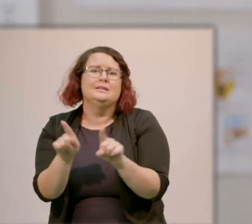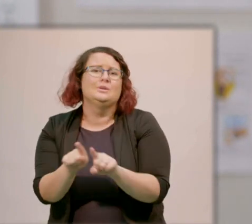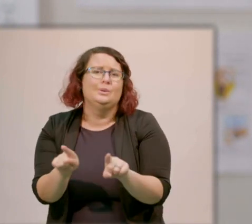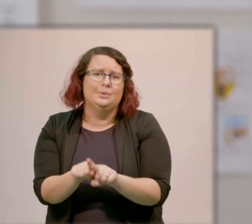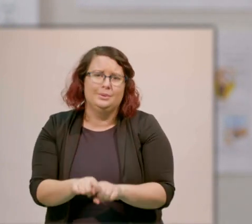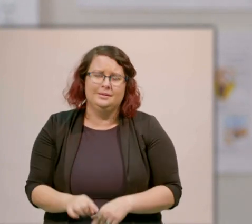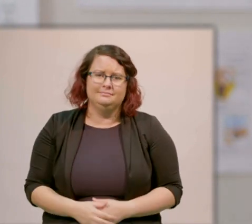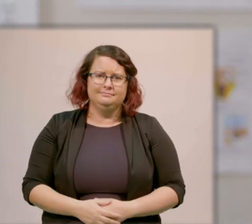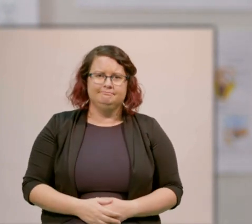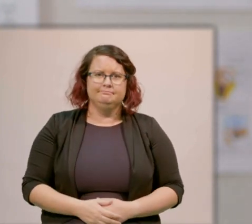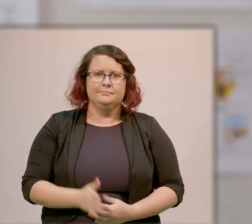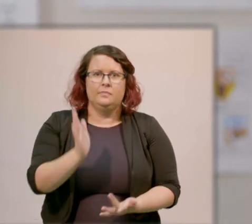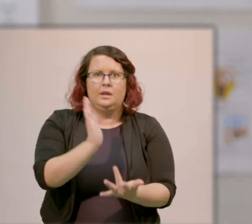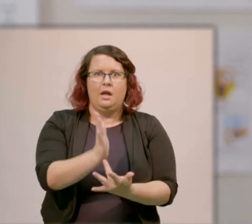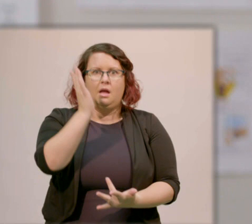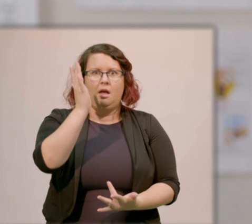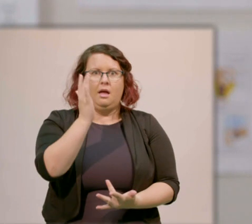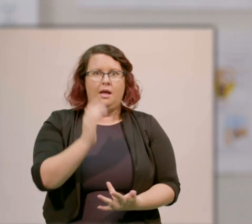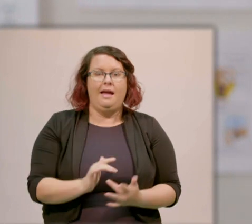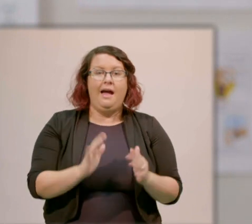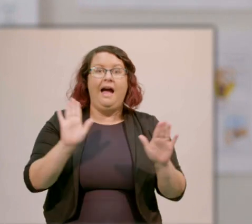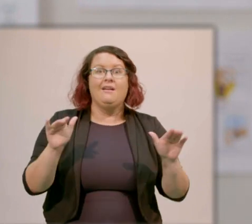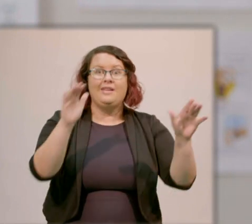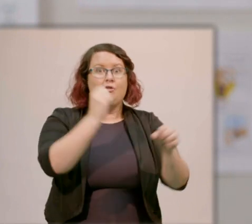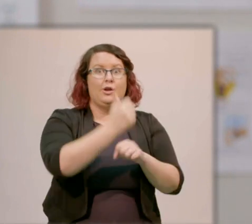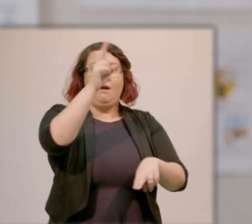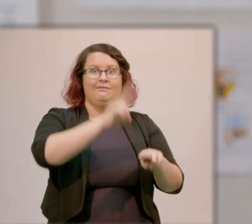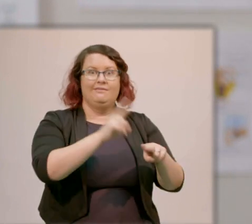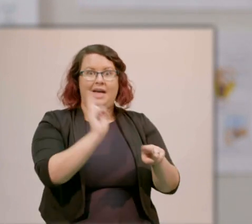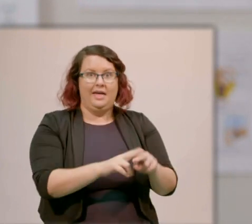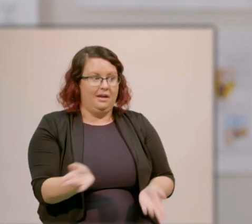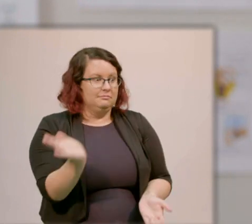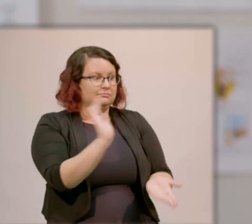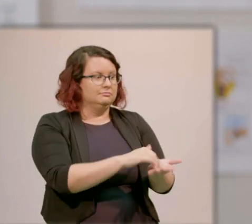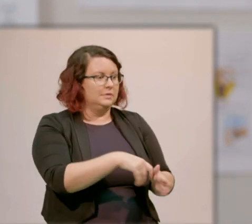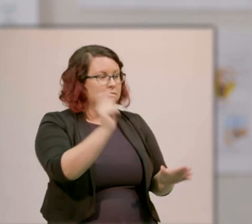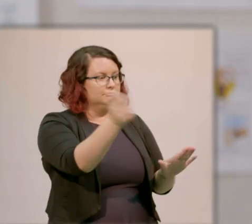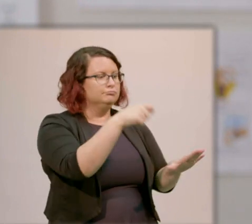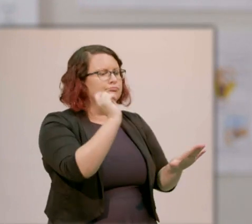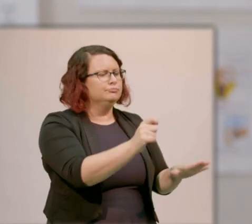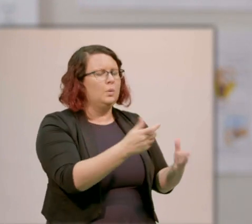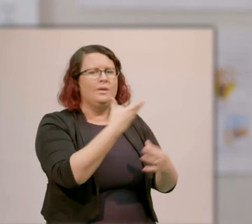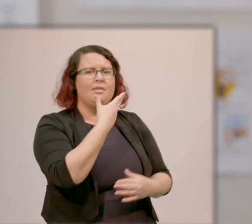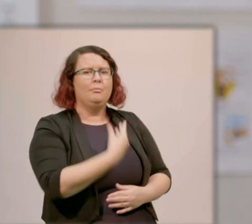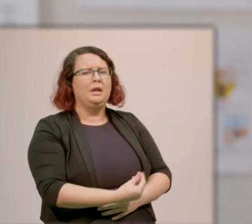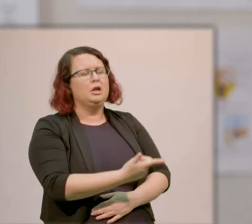All of a sudden, a fairy godfather appeared, waving his wand and scratching his beard.